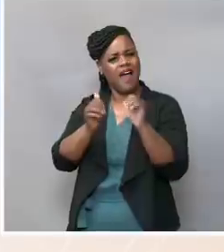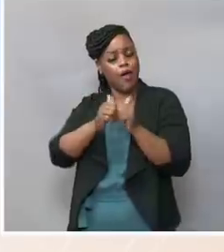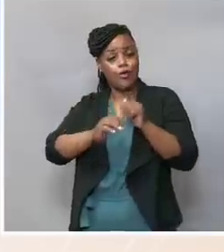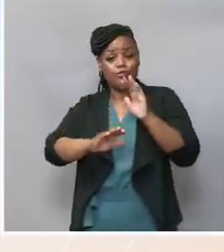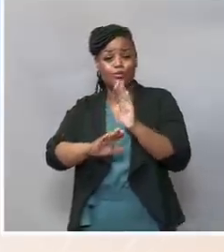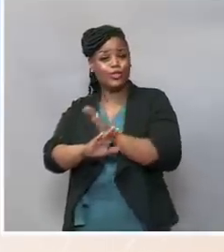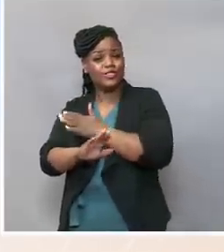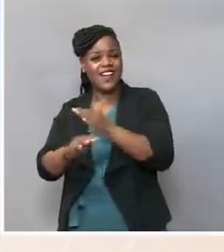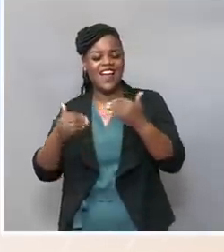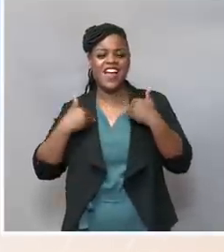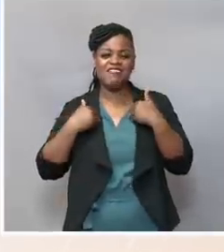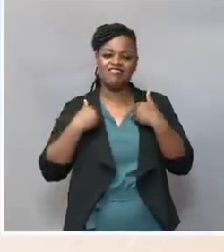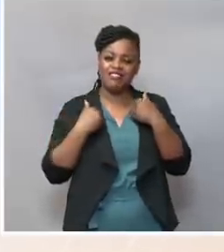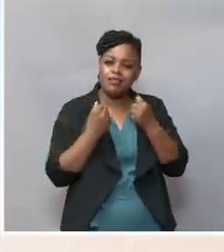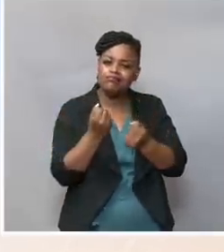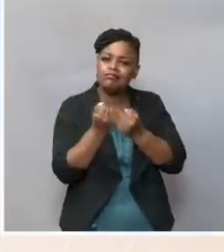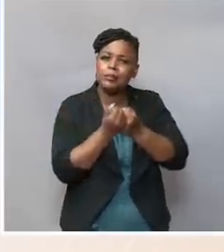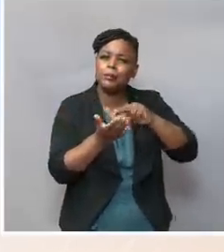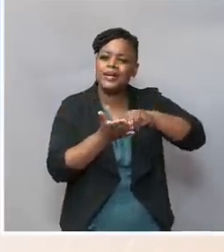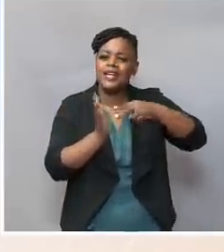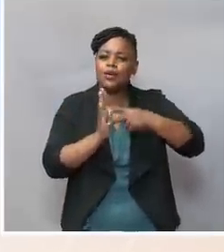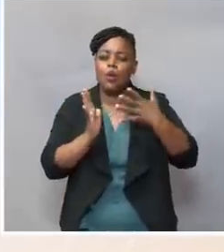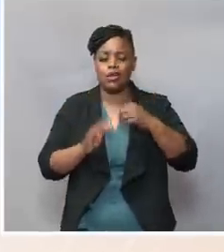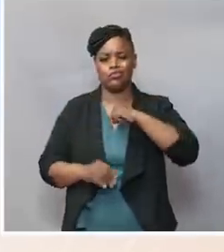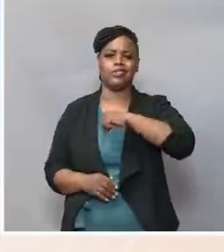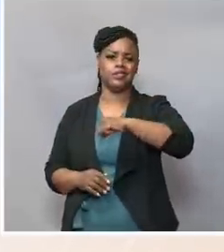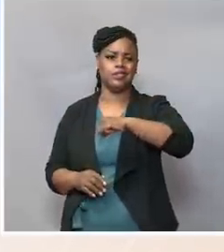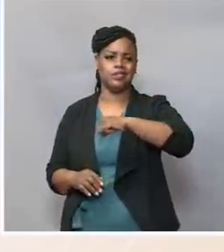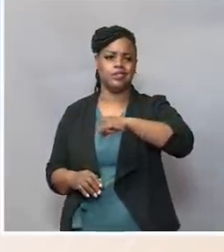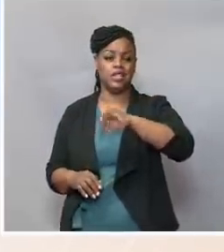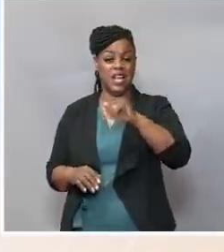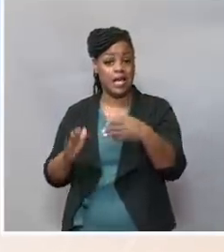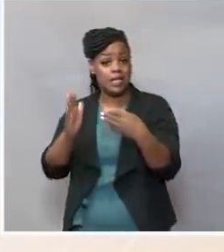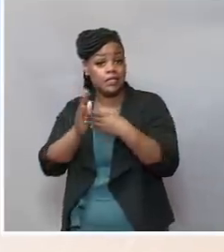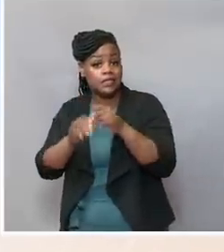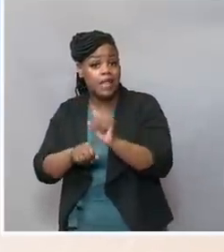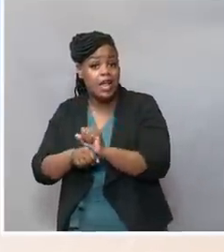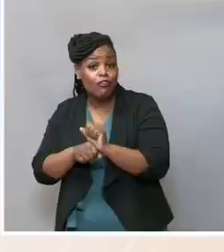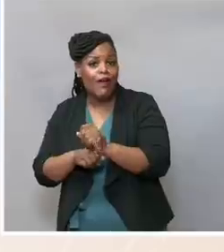to enslavement and to the current fight for civil rights by marginalized communities.